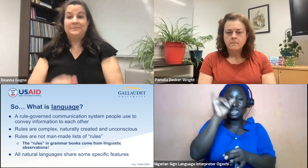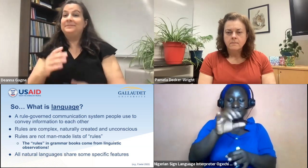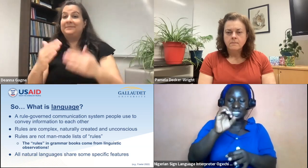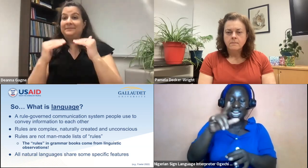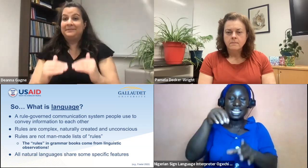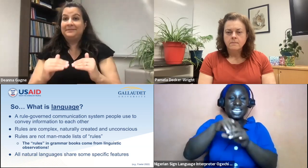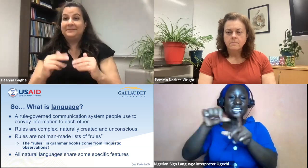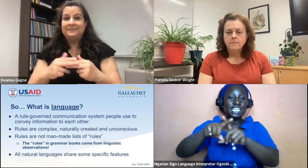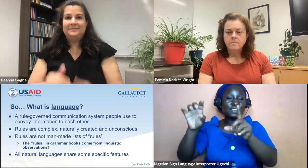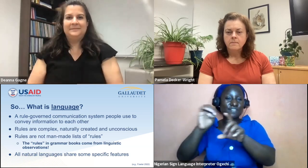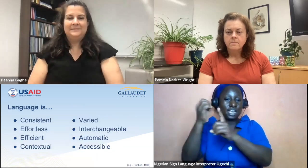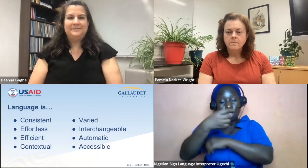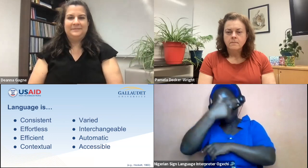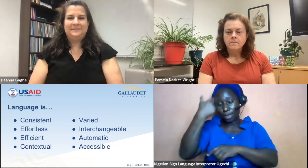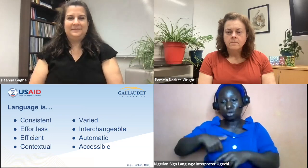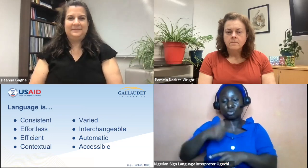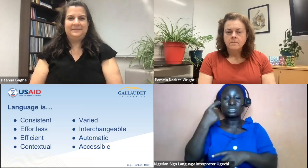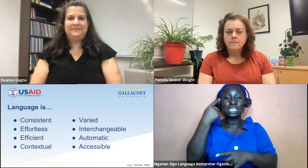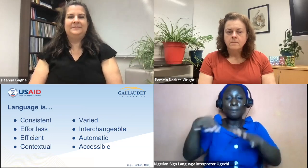of sales and environment. Okay, next slide.